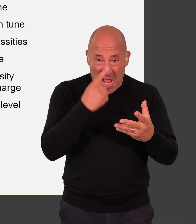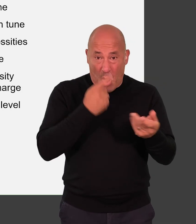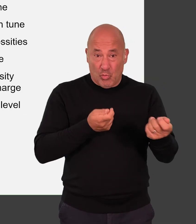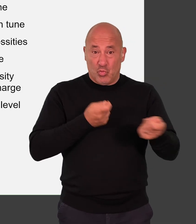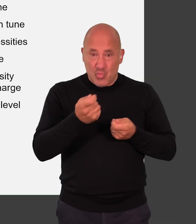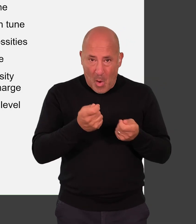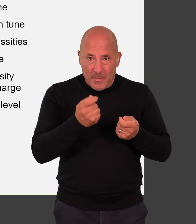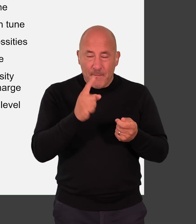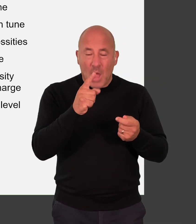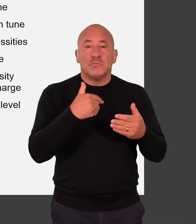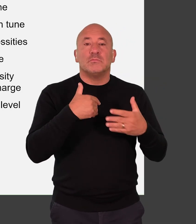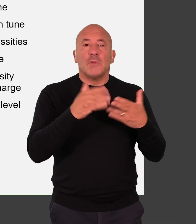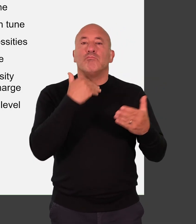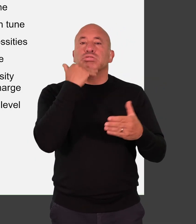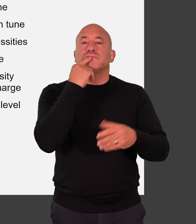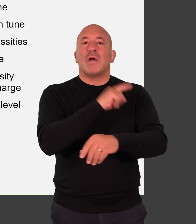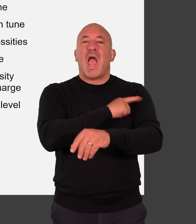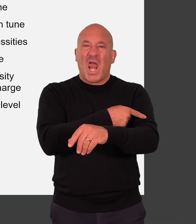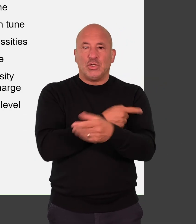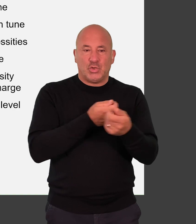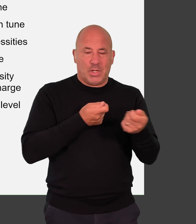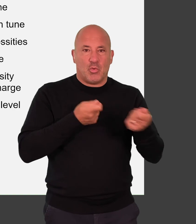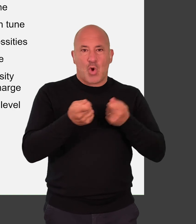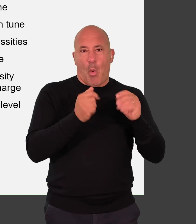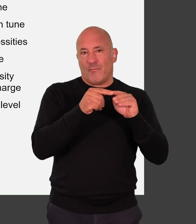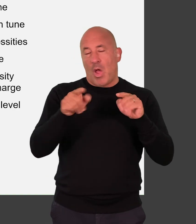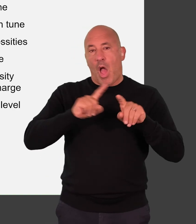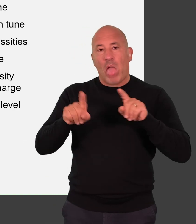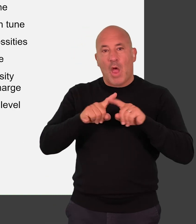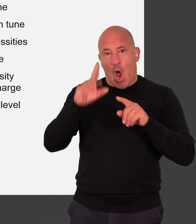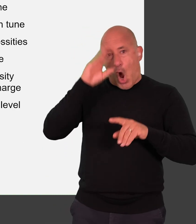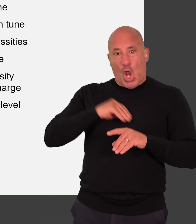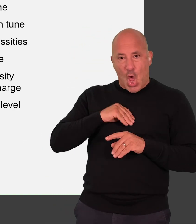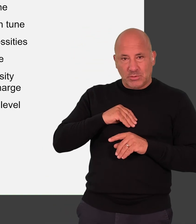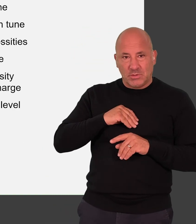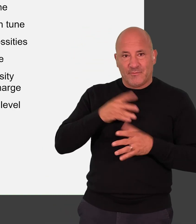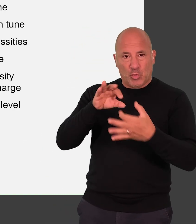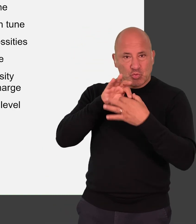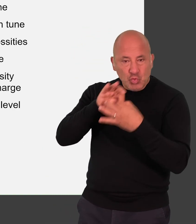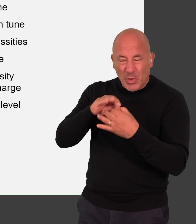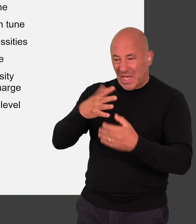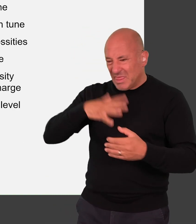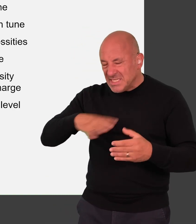there’s enough energy to keep above the alert levels for in tune, necessities, and spare.